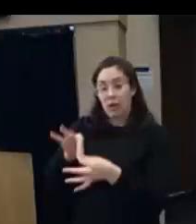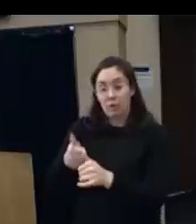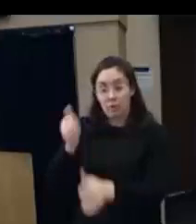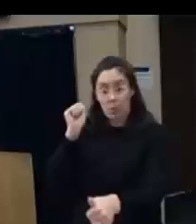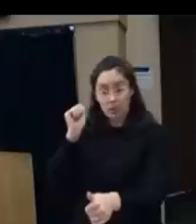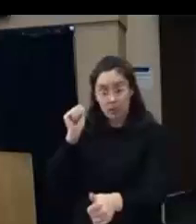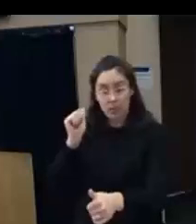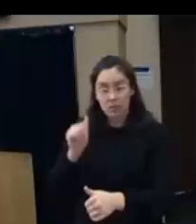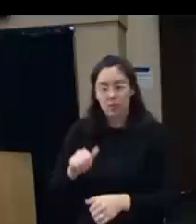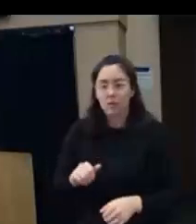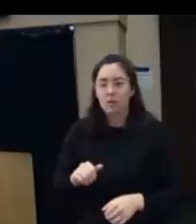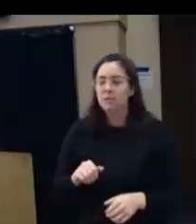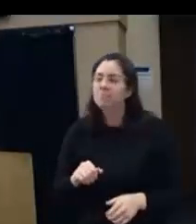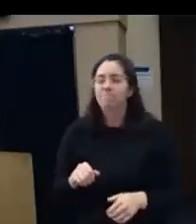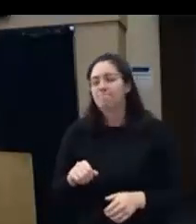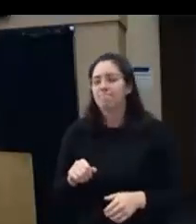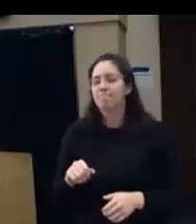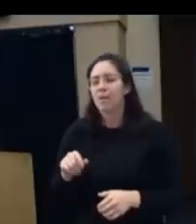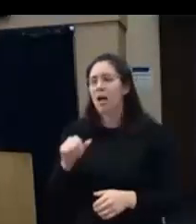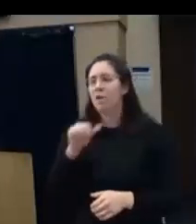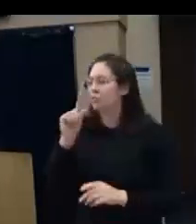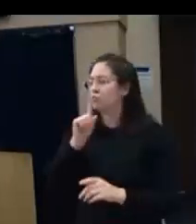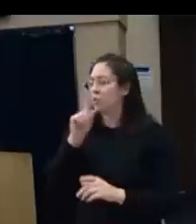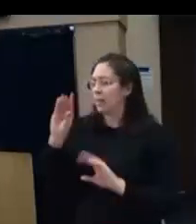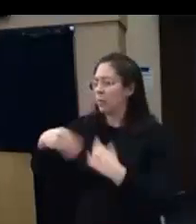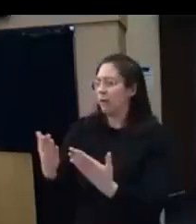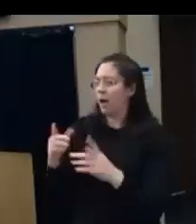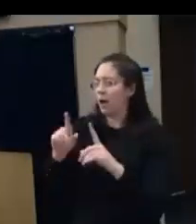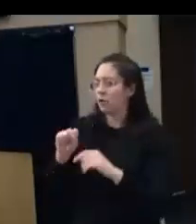I don't NE I don't actually usually administer the survey I just explain to people you know